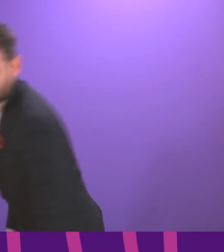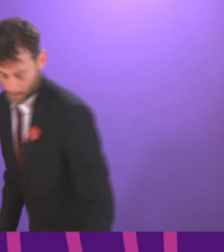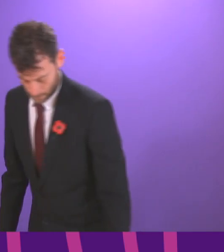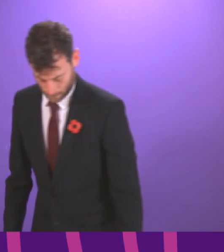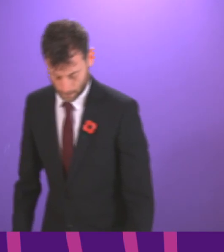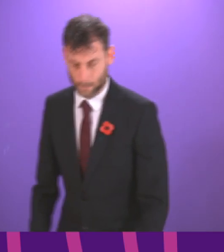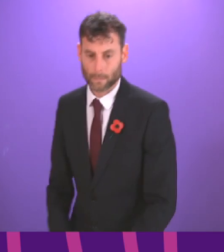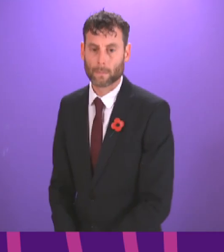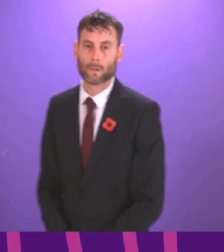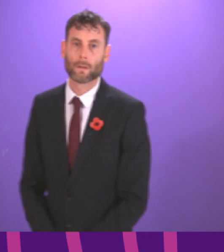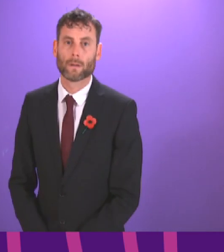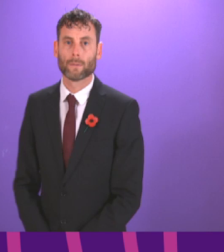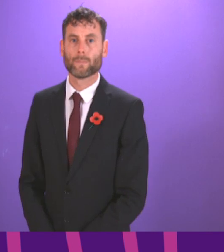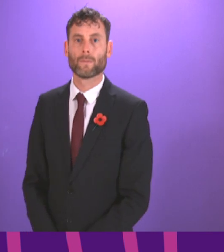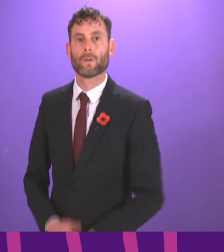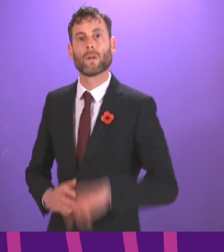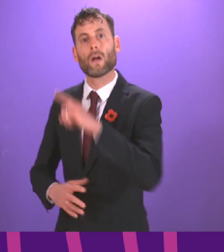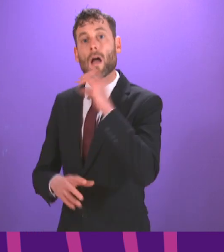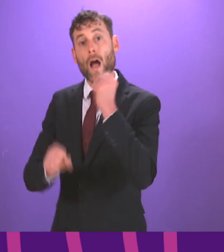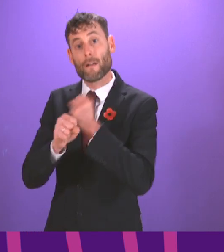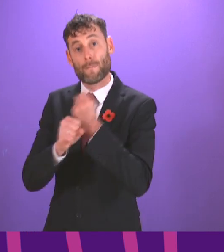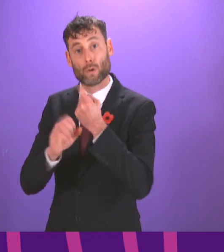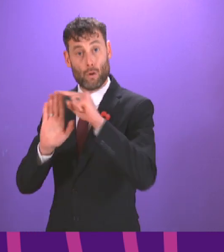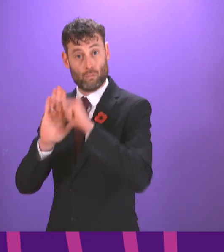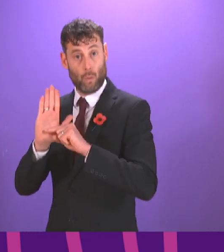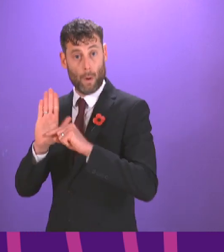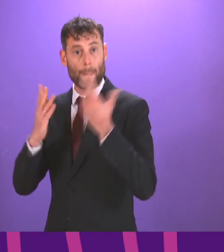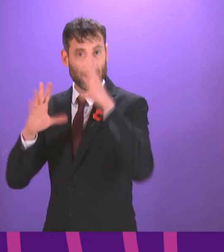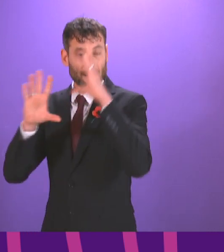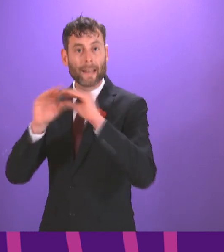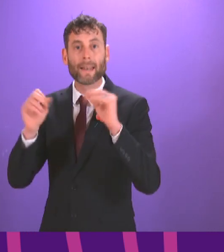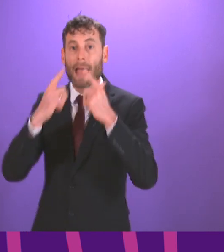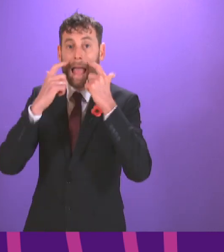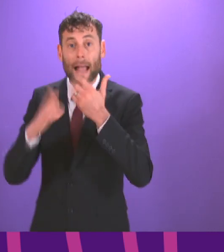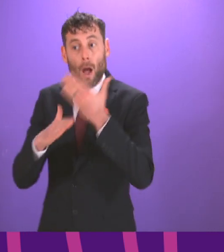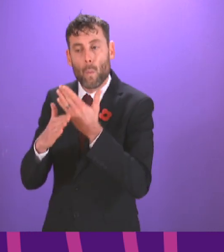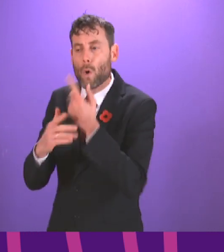The Government had a rule: care workers were told that if they had symptoms of the virus,